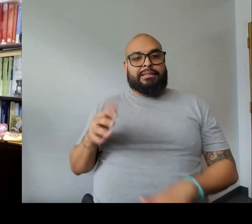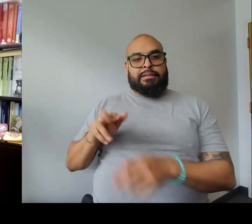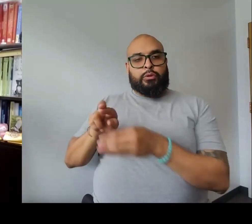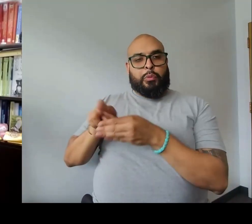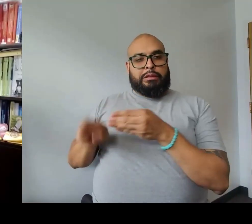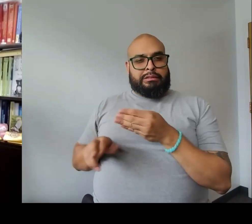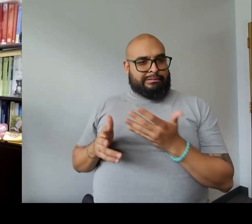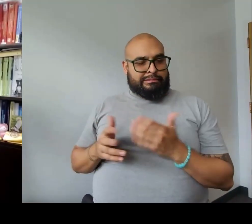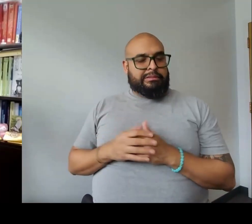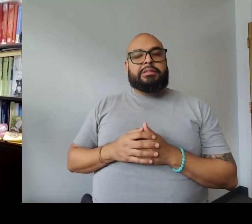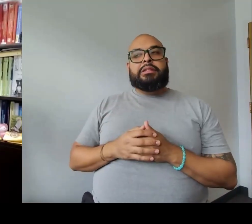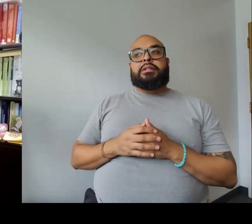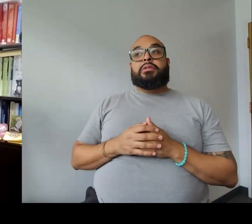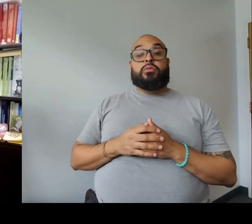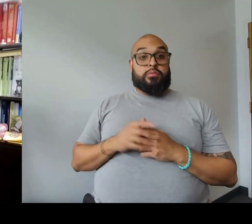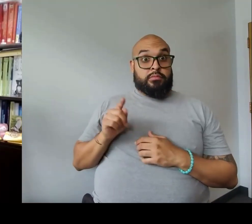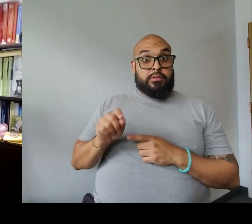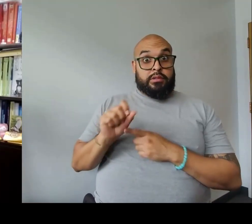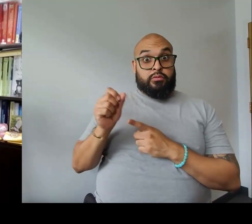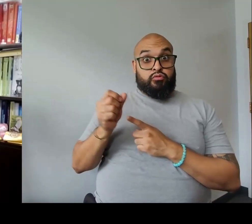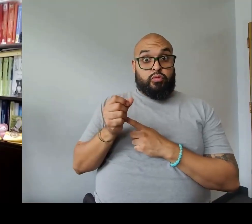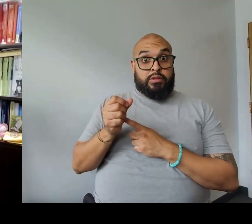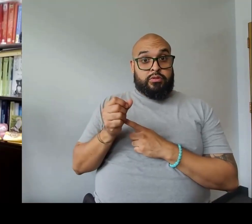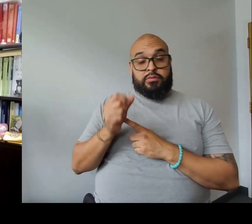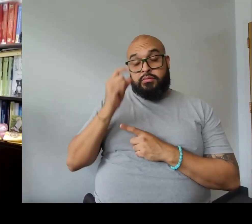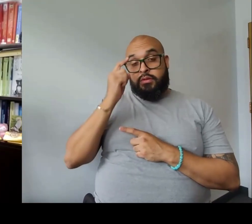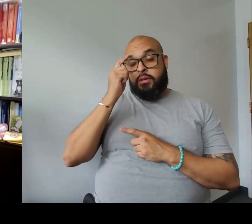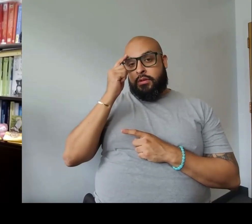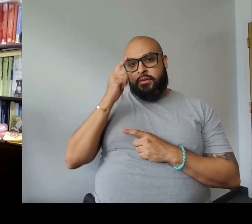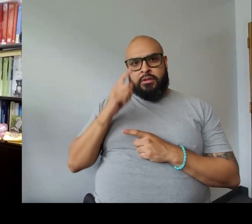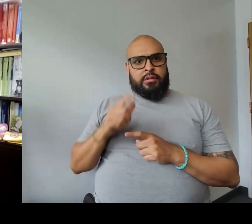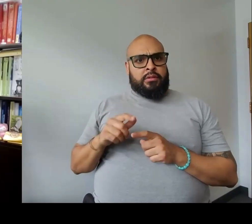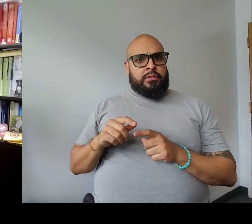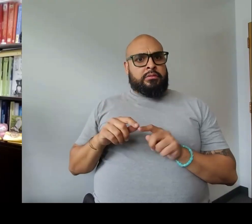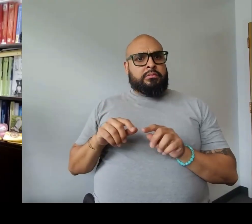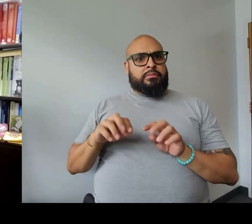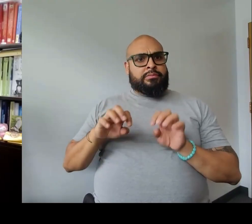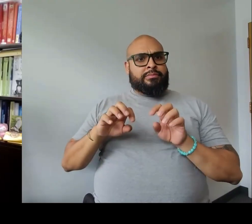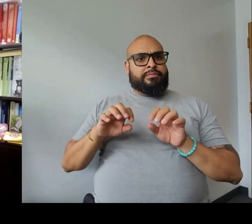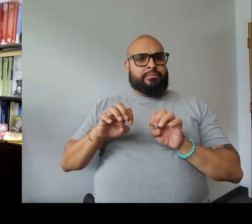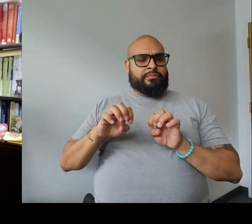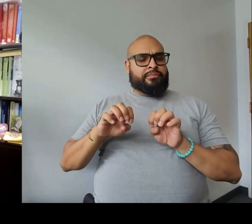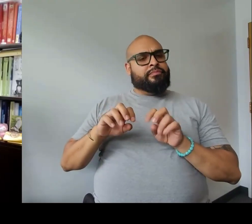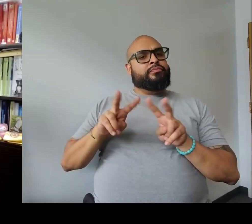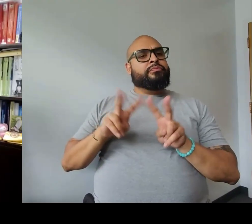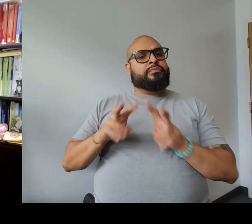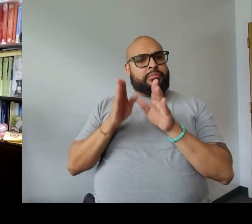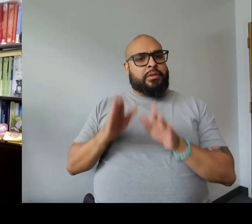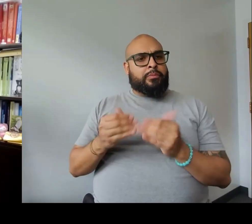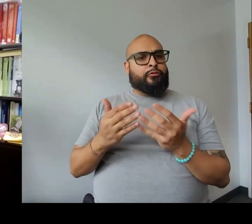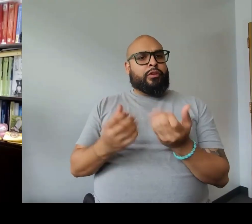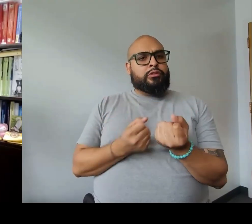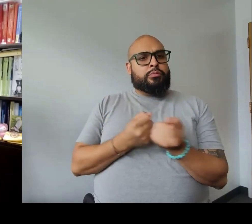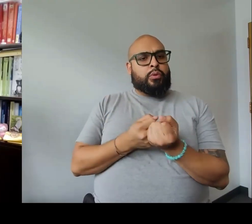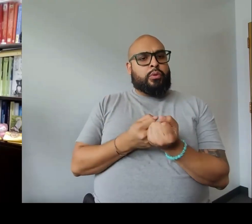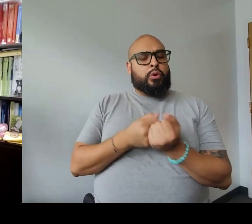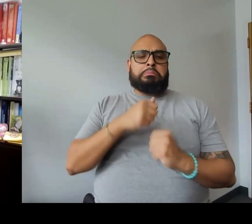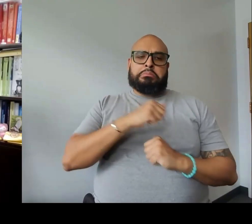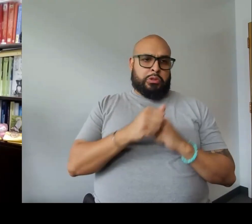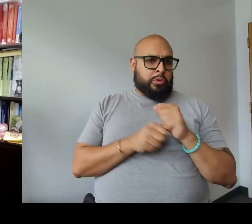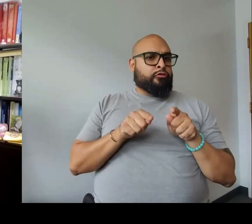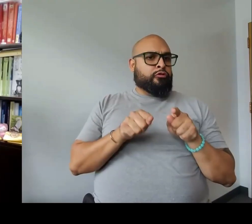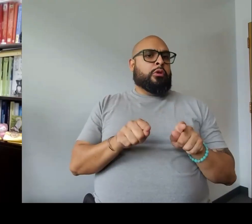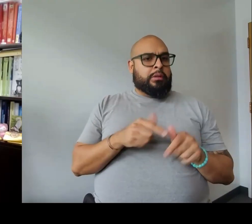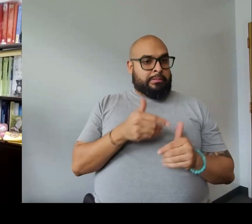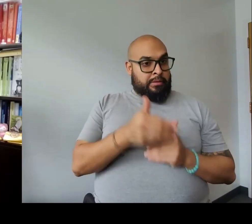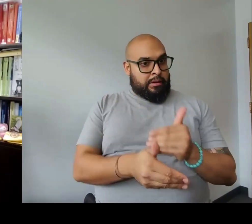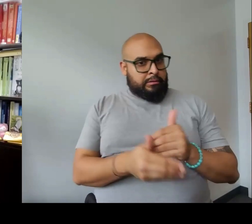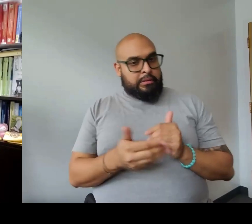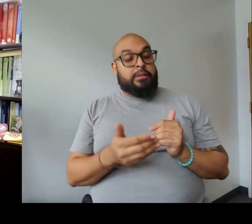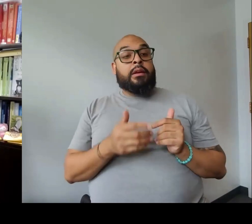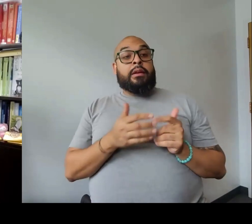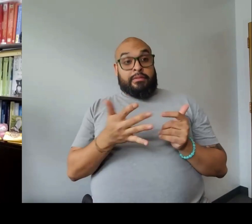And so in this kind of dynamic assessment, the examiner provides some instruction or support during the assessment process and then retests to observe any changes in performances.